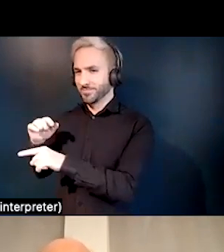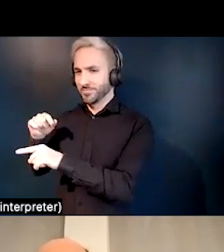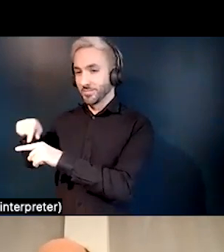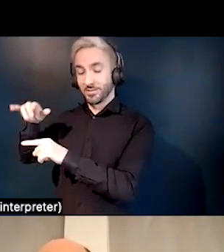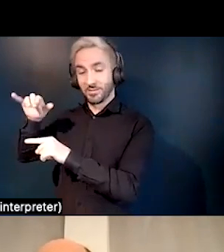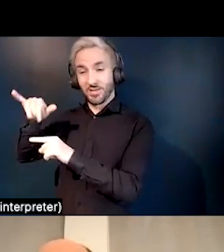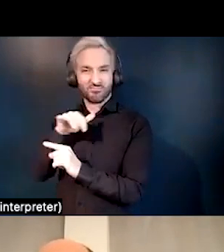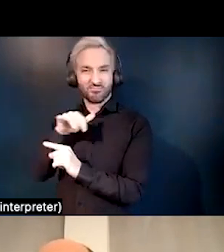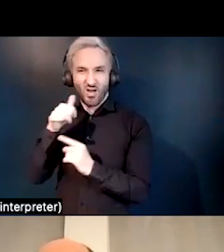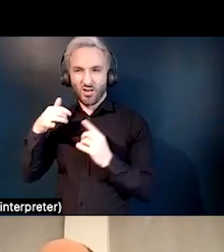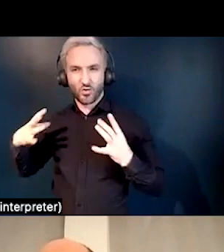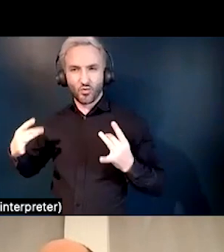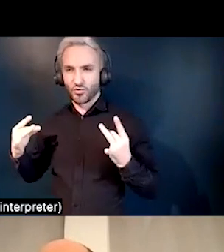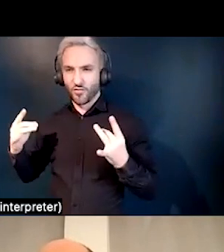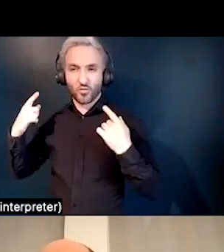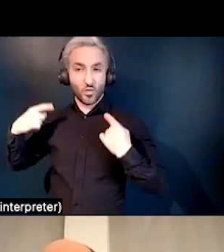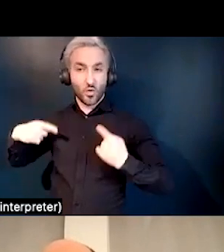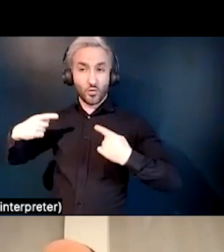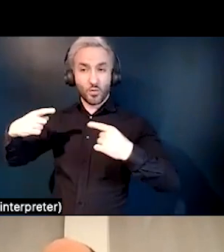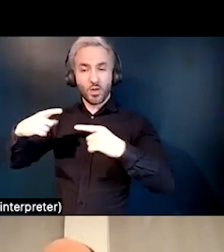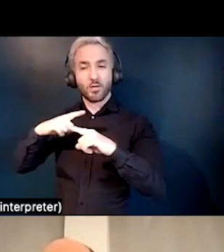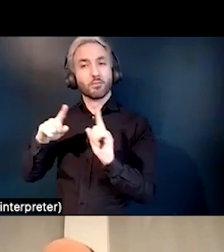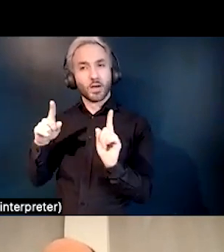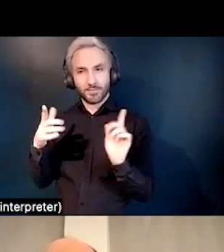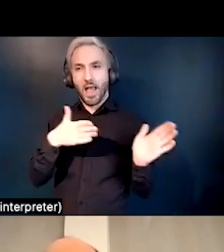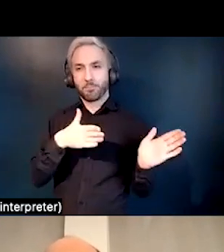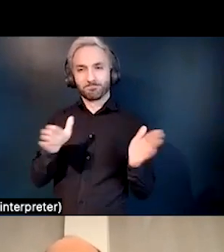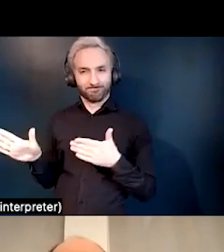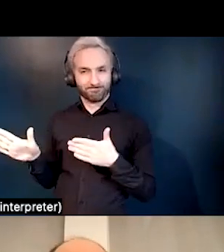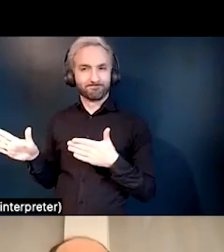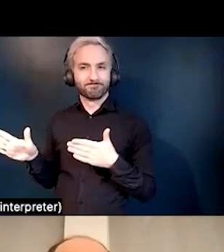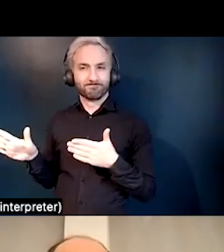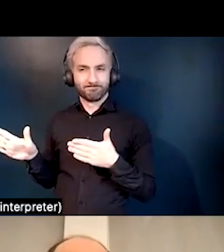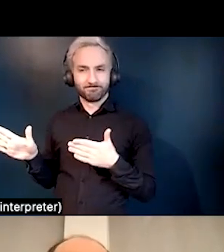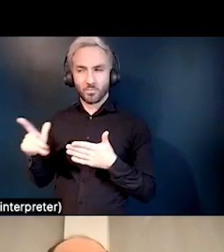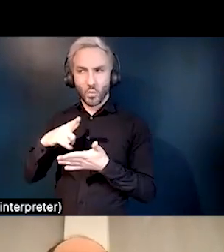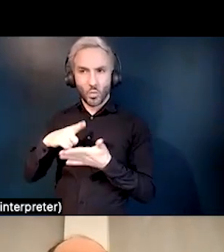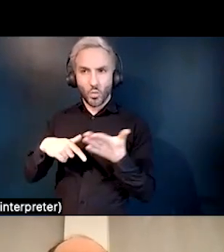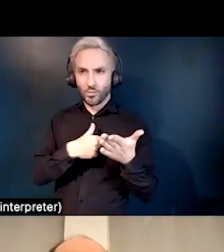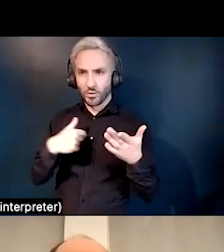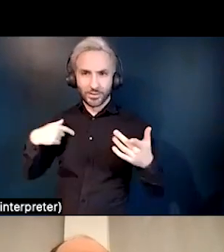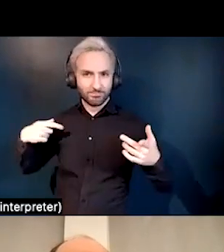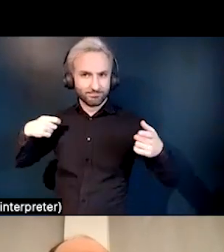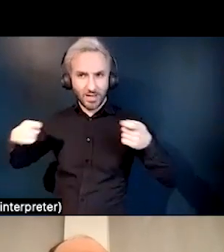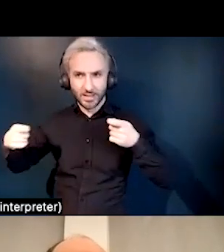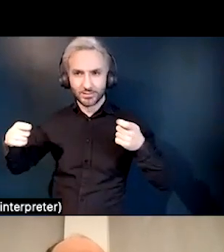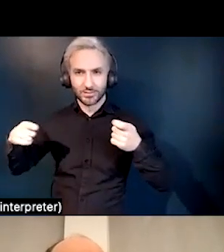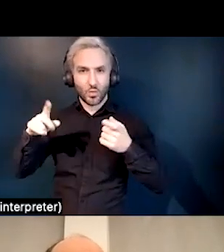but it is a shift in how we think about what we manage and where we put our time and attention.